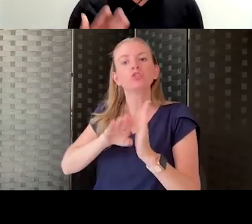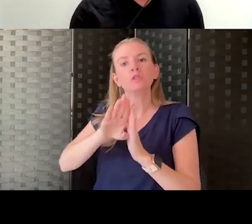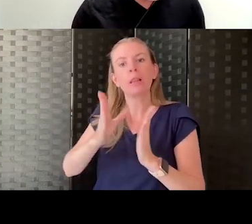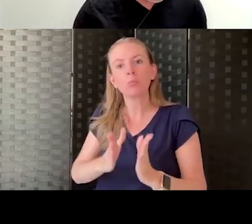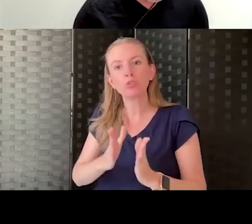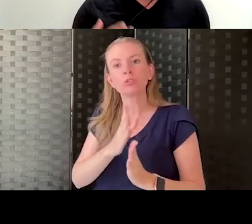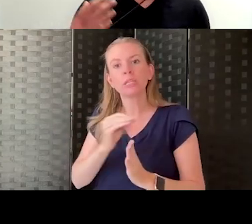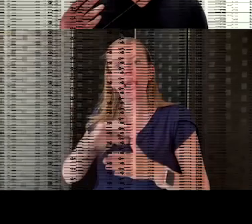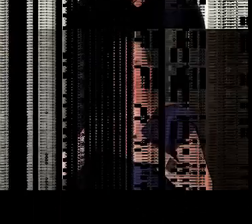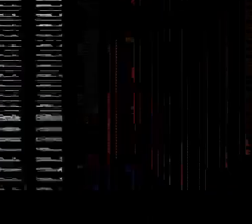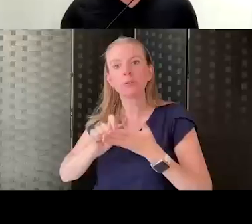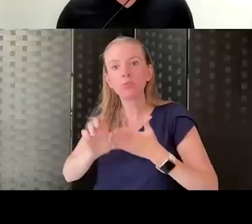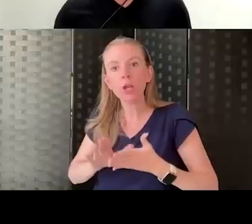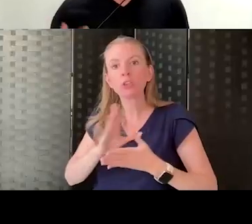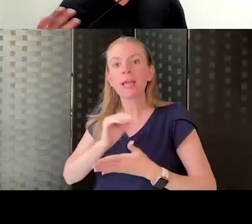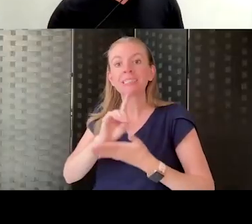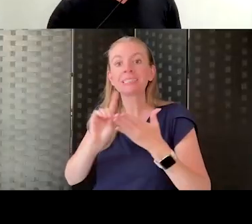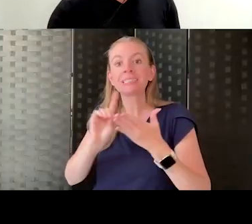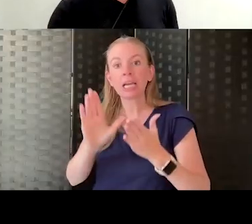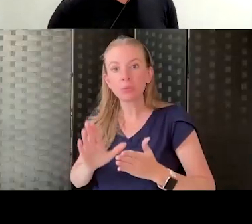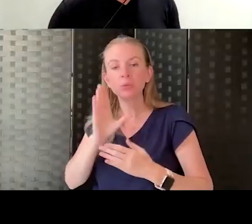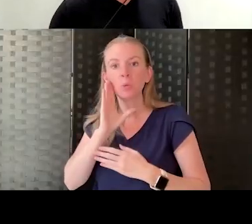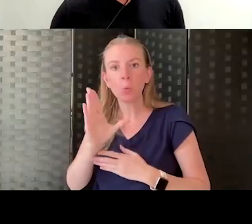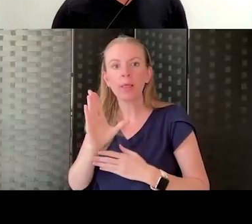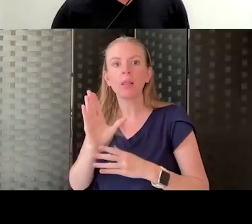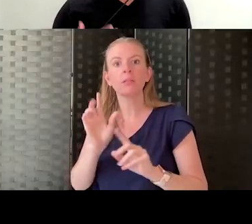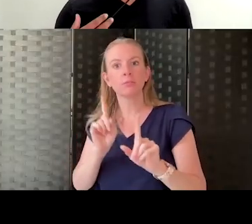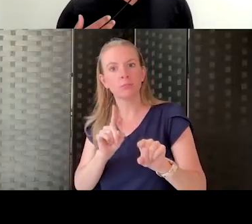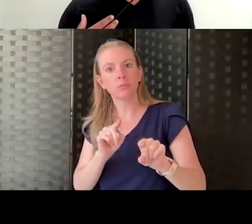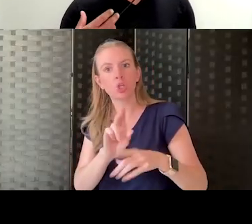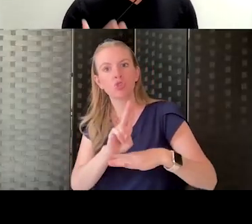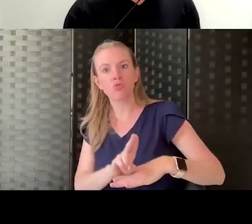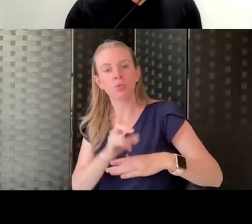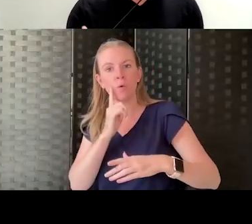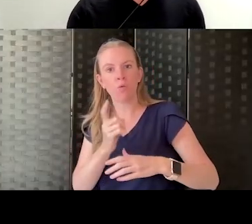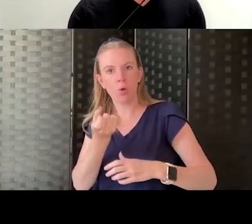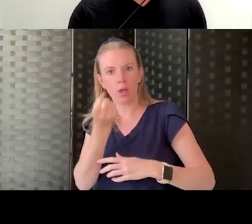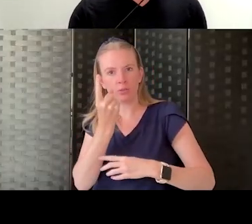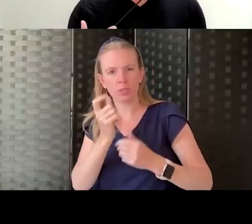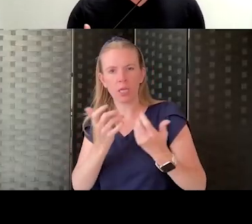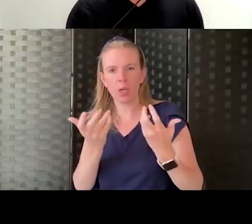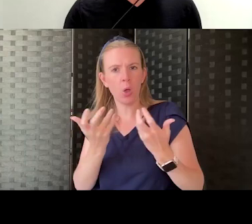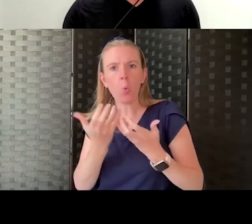content writers and designers will visit often to understand what are the rules they need to follow